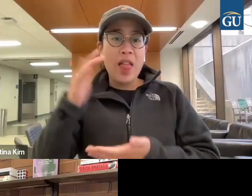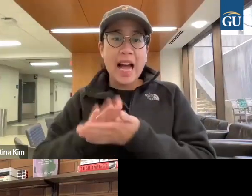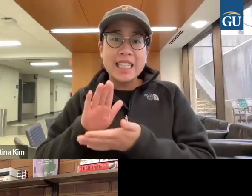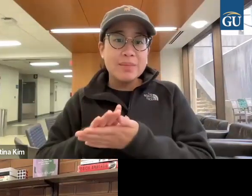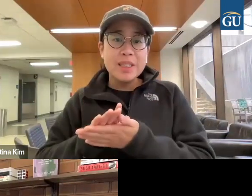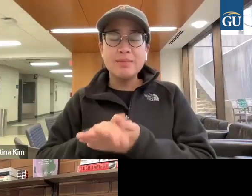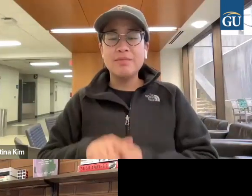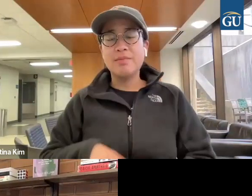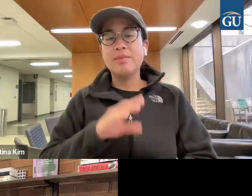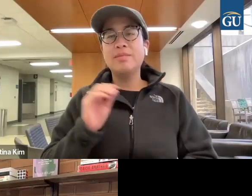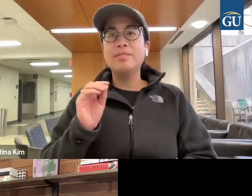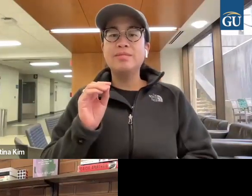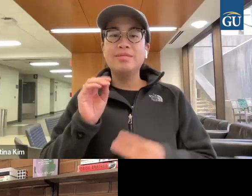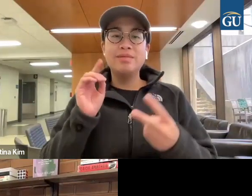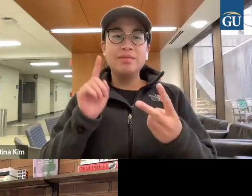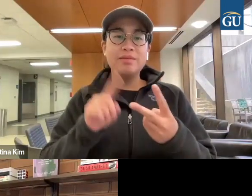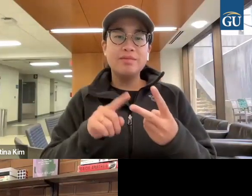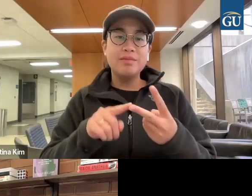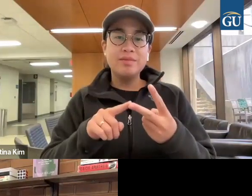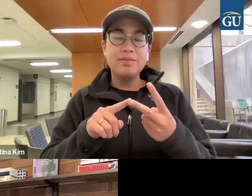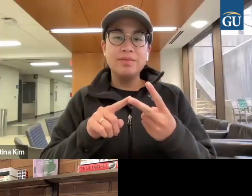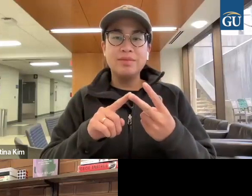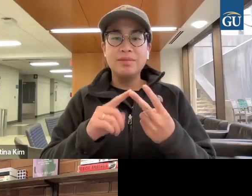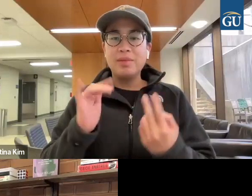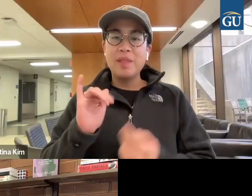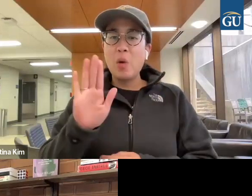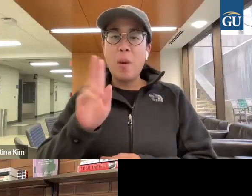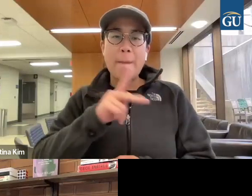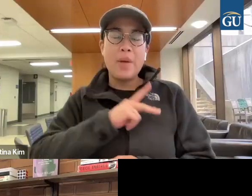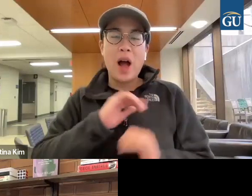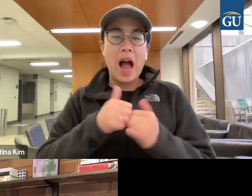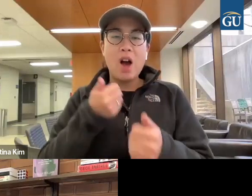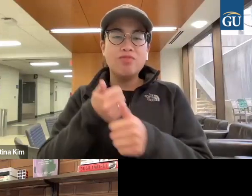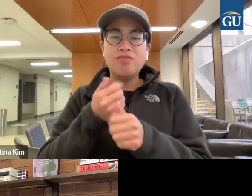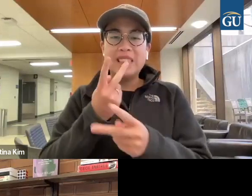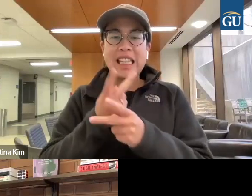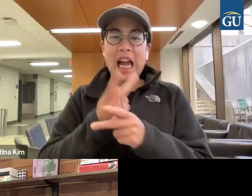campus, but what have you seen in other academics or academic institutions that allies can do? And also personally how do